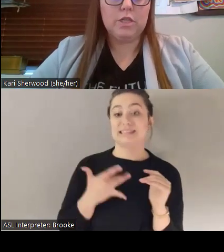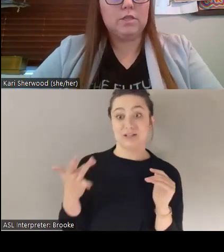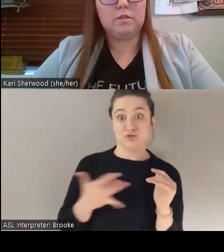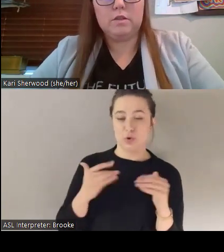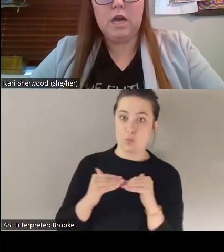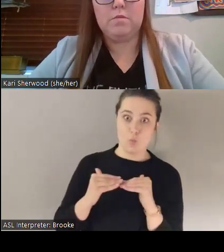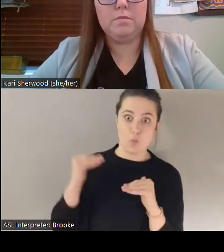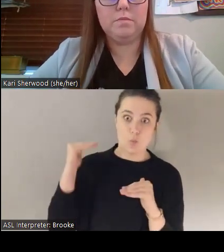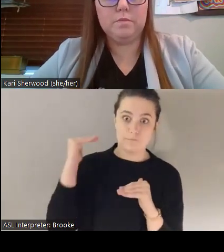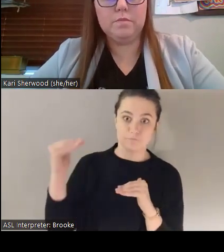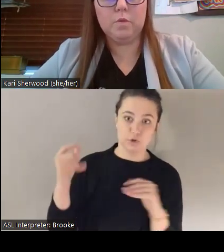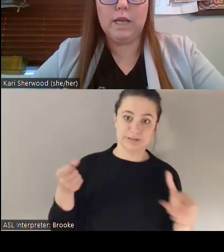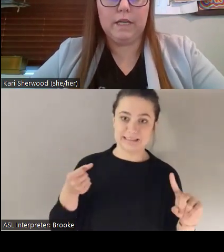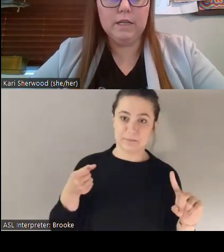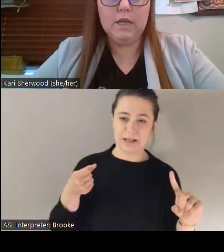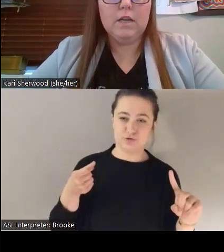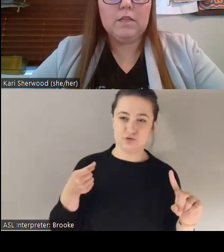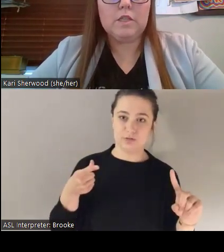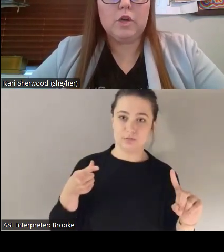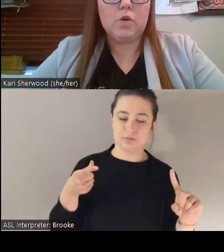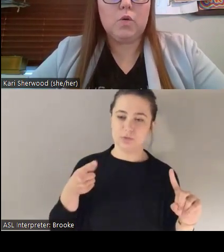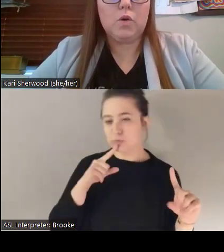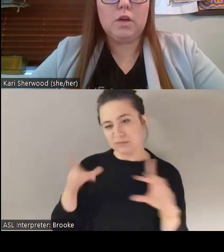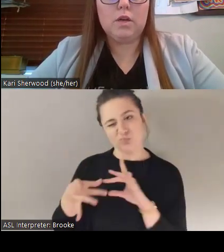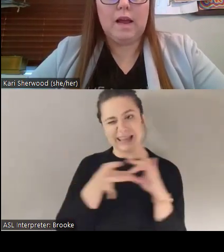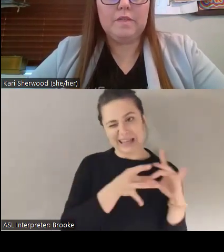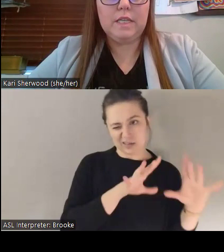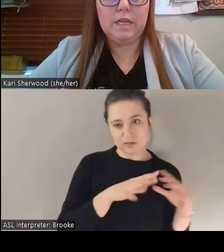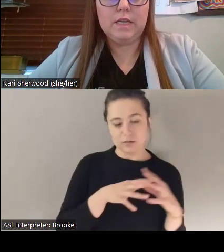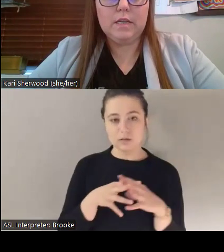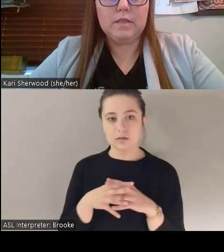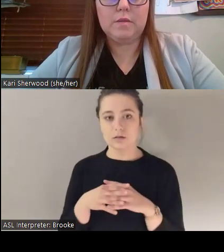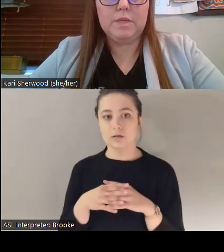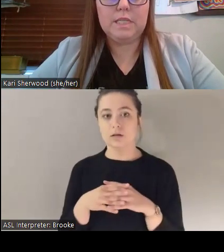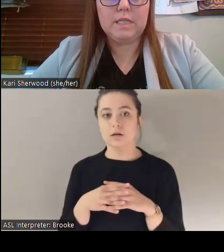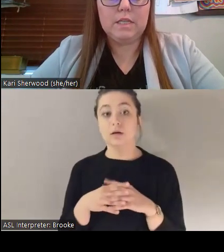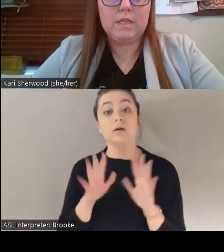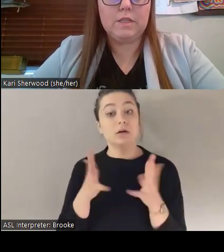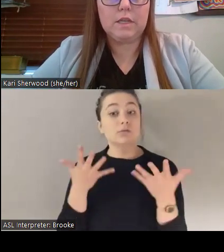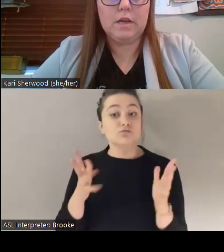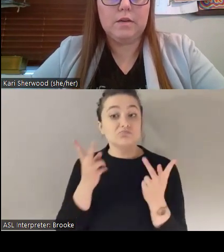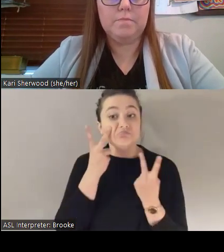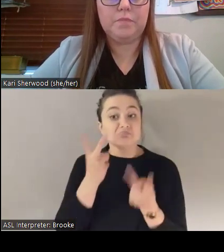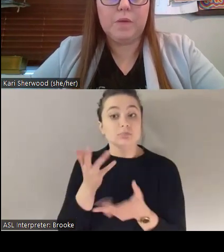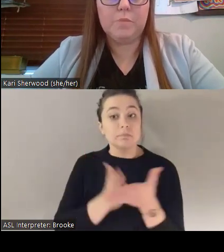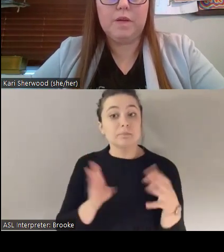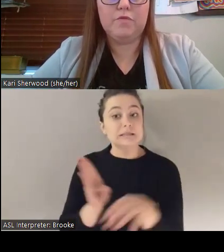is related. So, I've seen some businesses implement